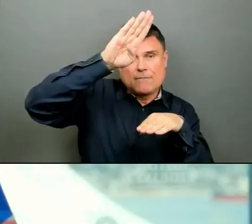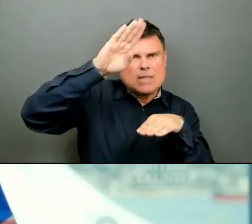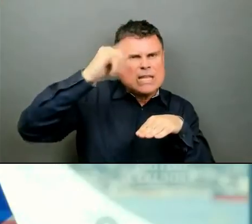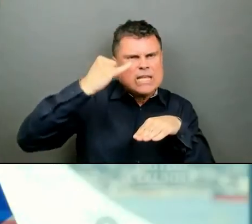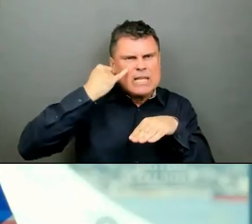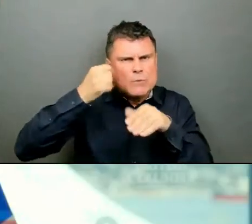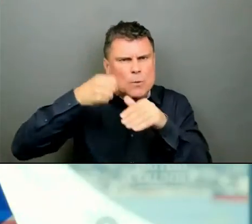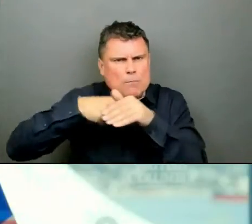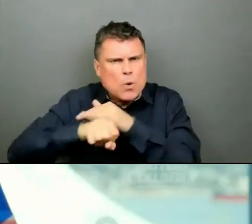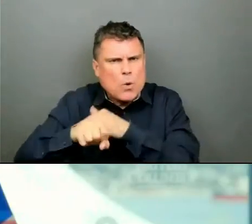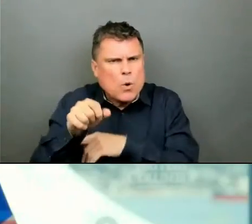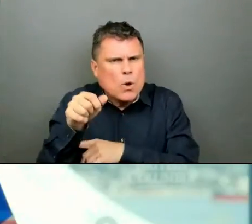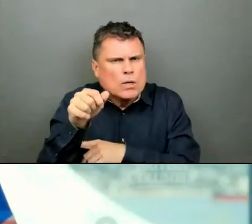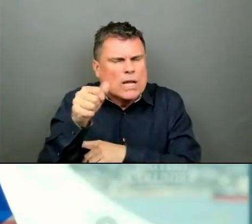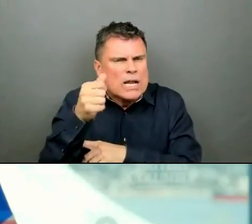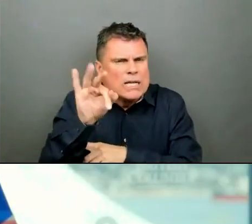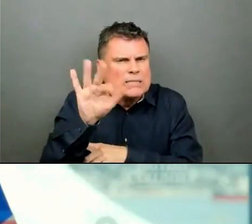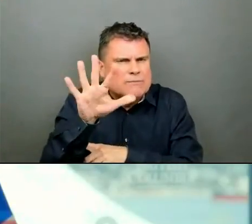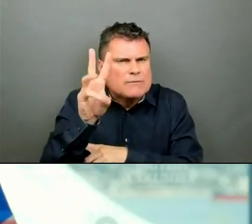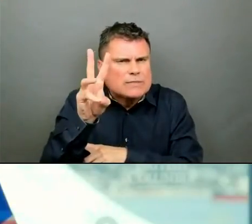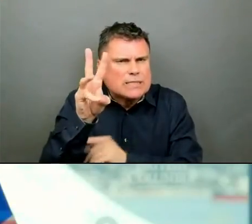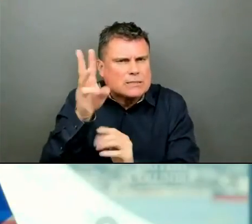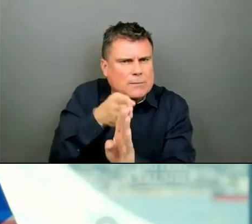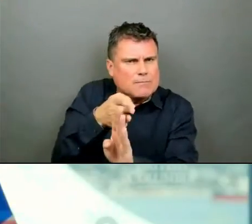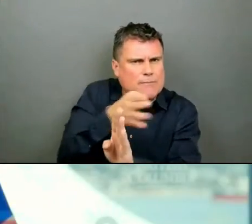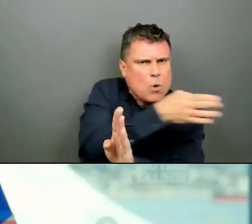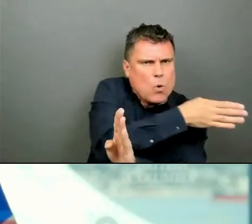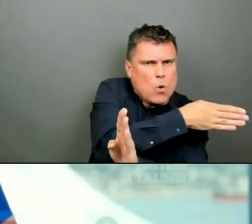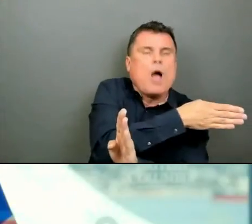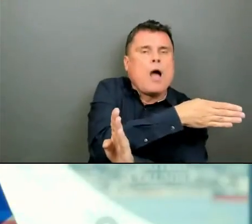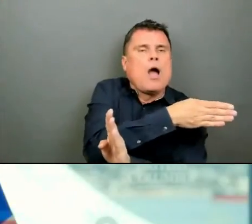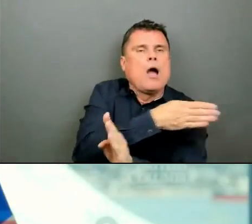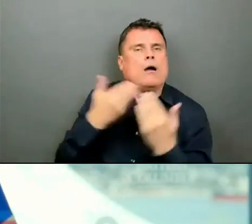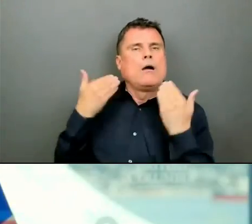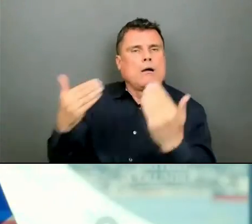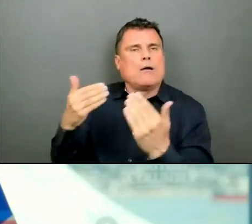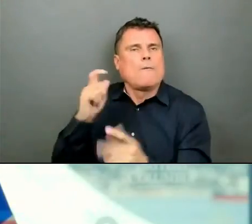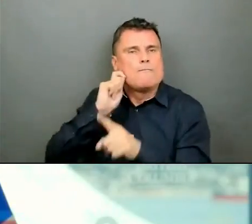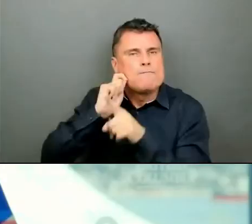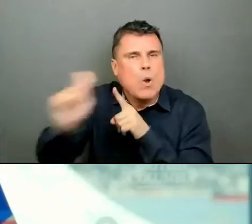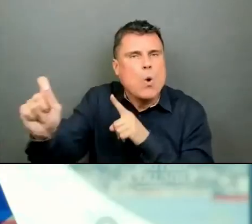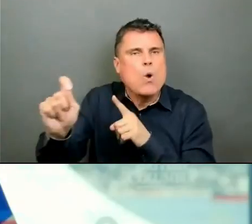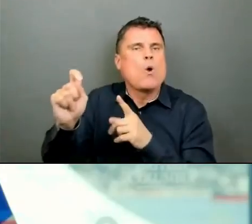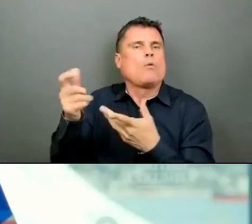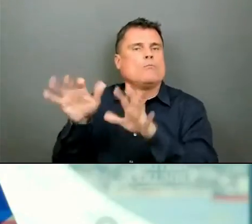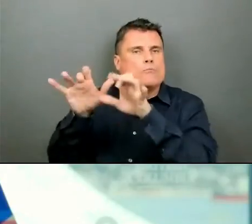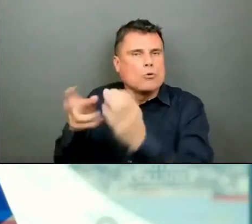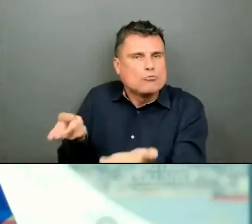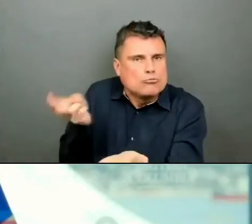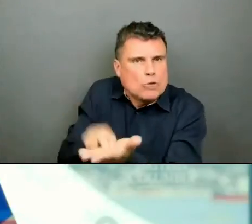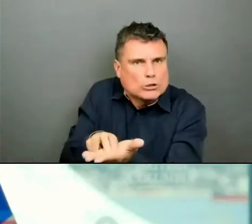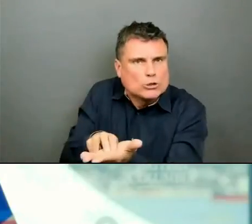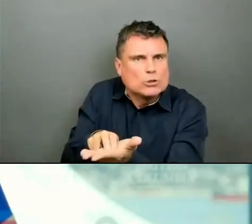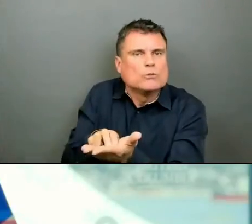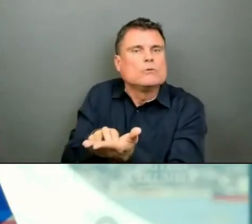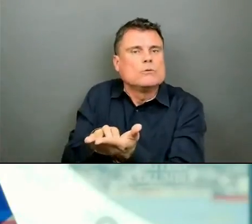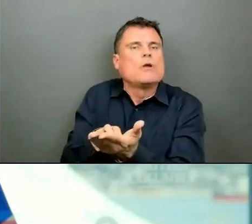phone in and register. And in the coming days they will be sent a note to book their appointment.